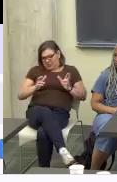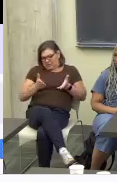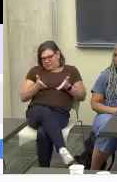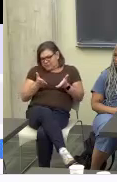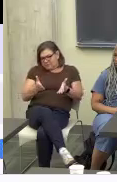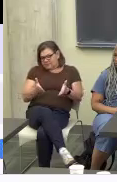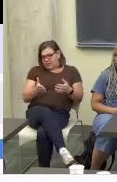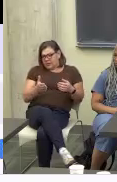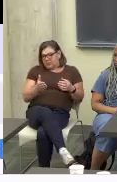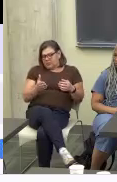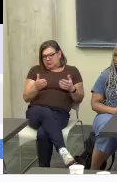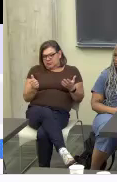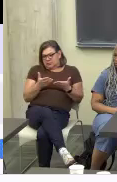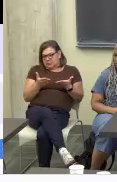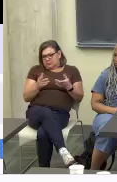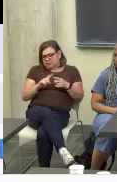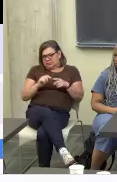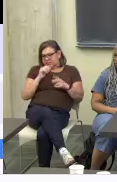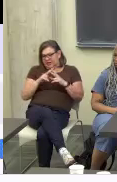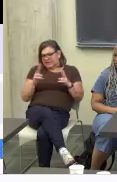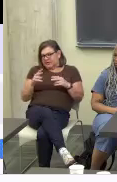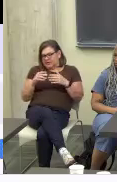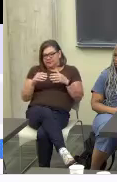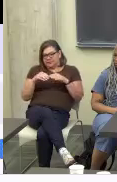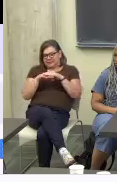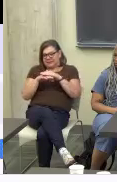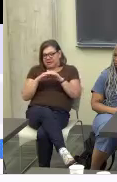is not very accessible you know i can Point to maybe a handful of products